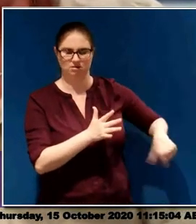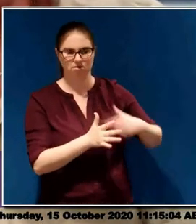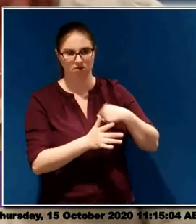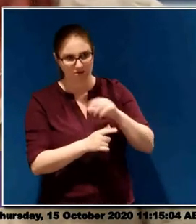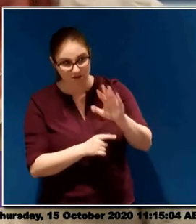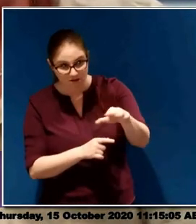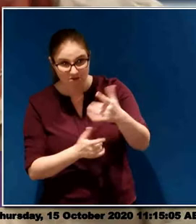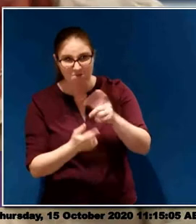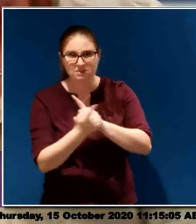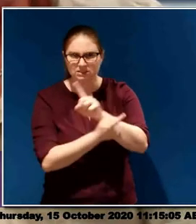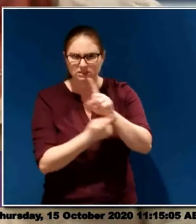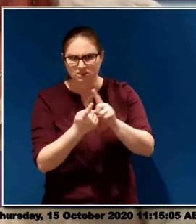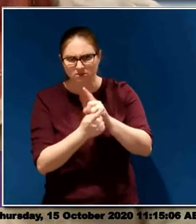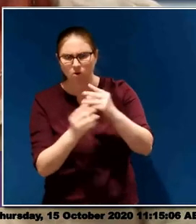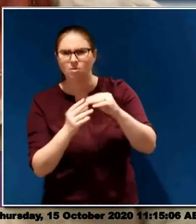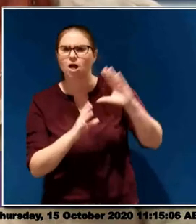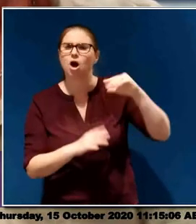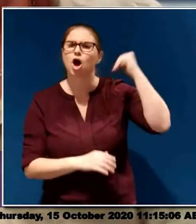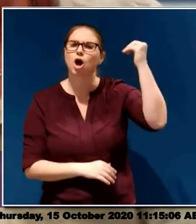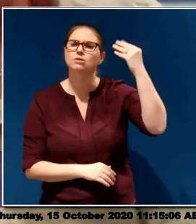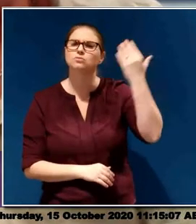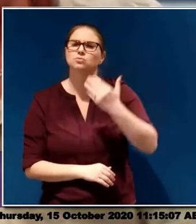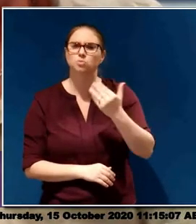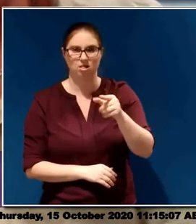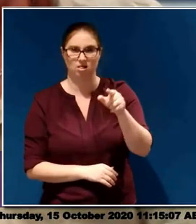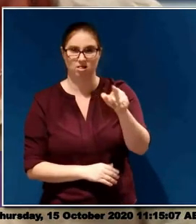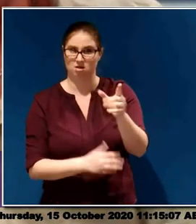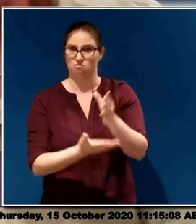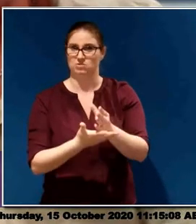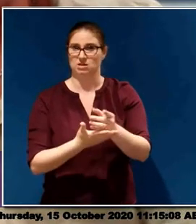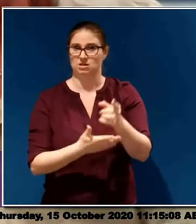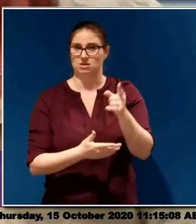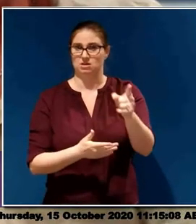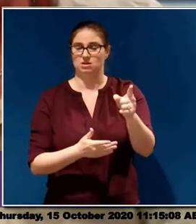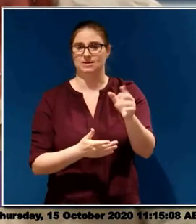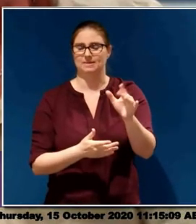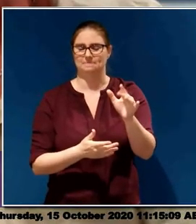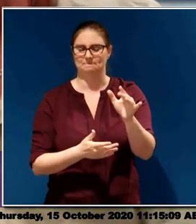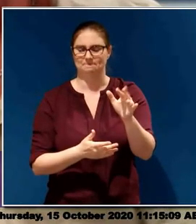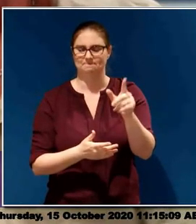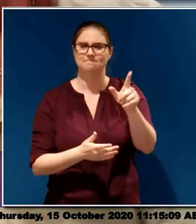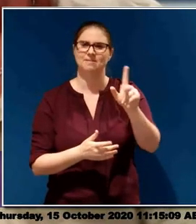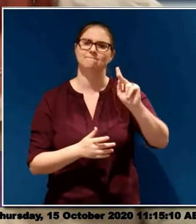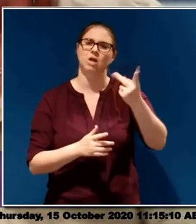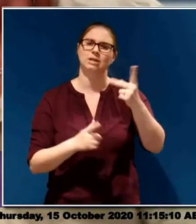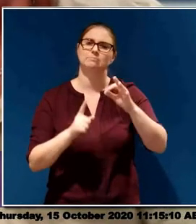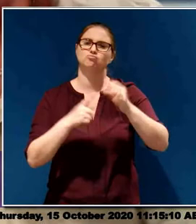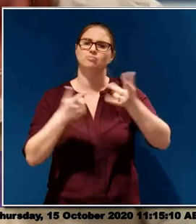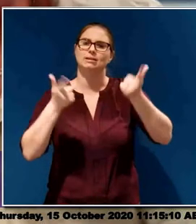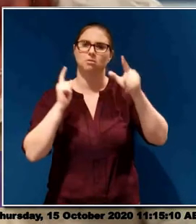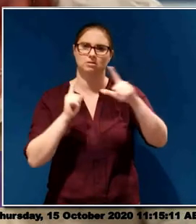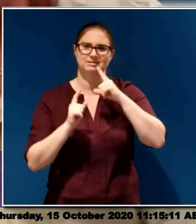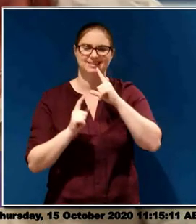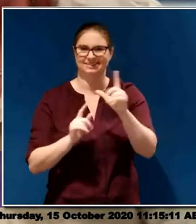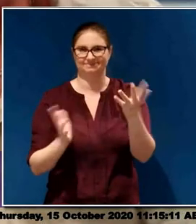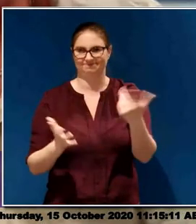And I was pretty much - and I was told by the Vice Principal that we need to sign him out. And I said "Why is that?"